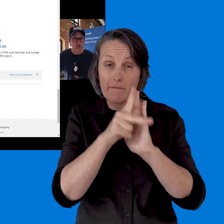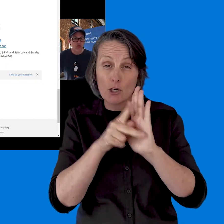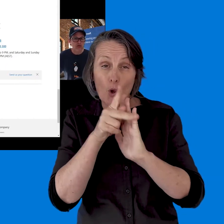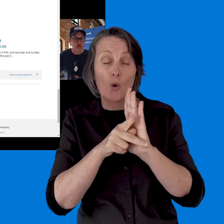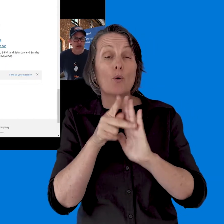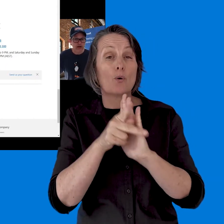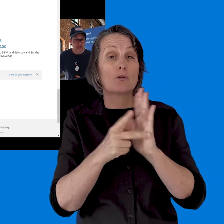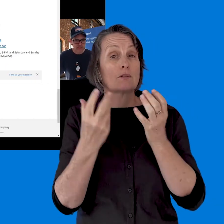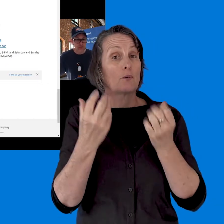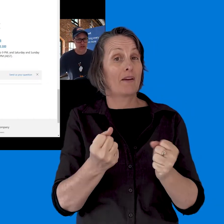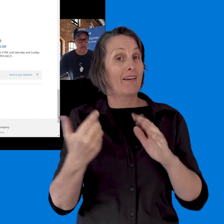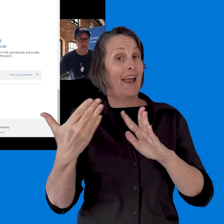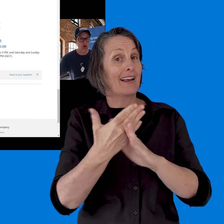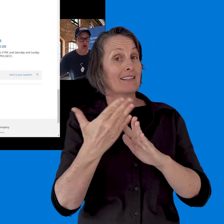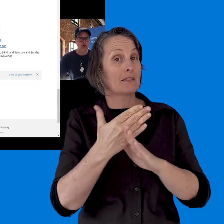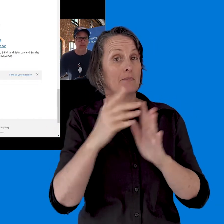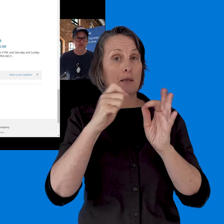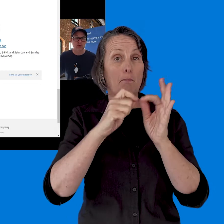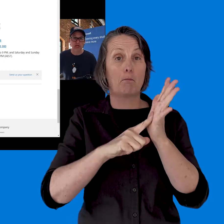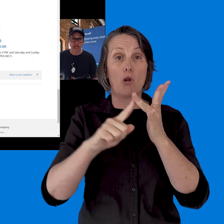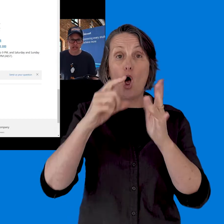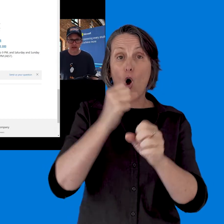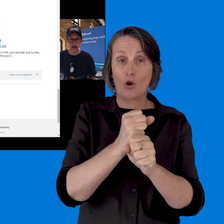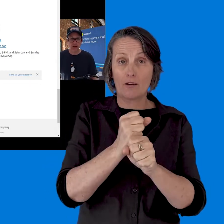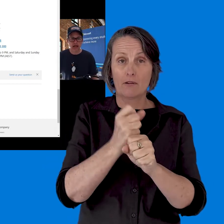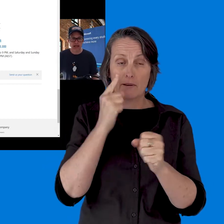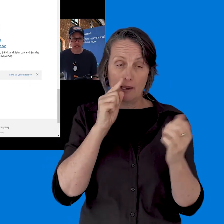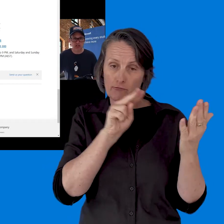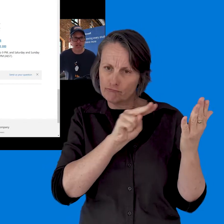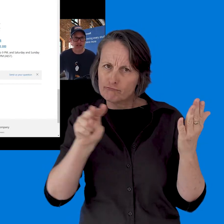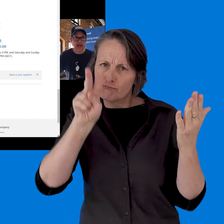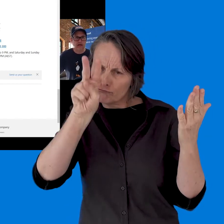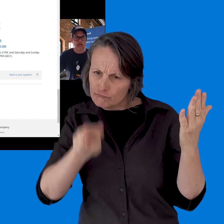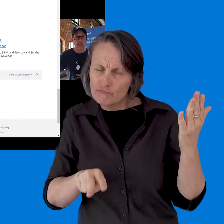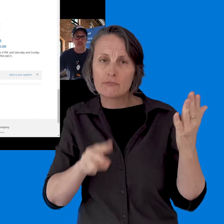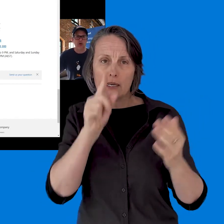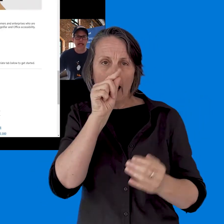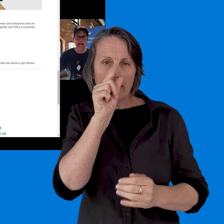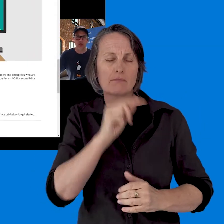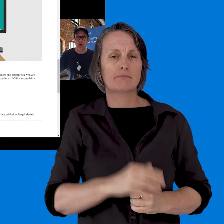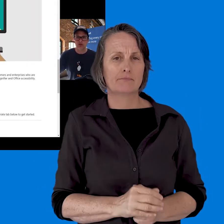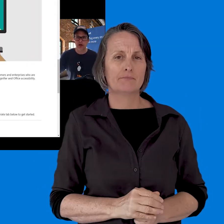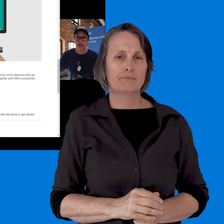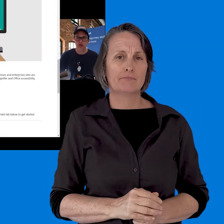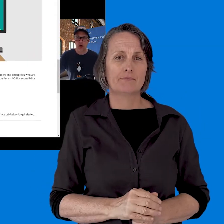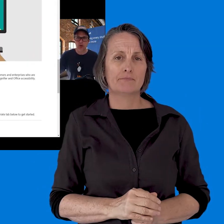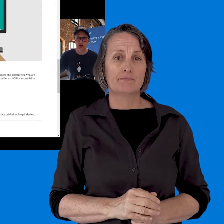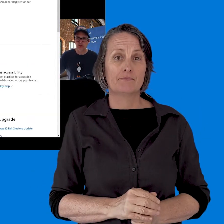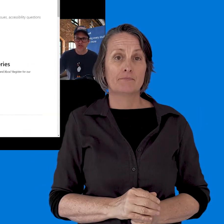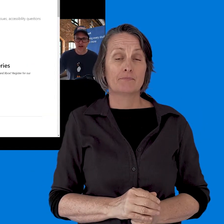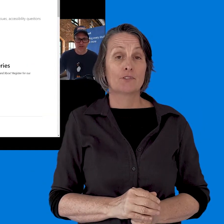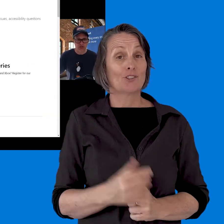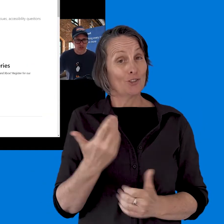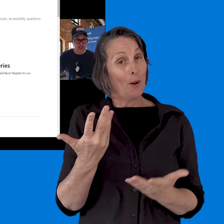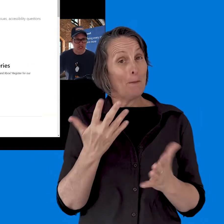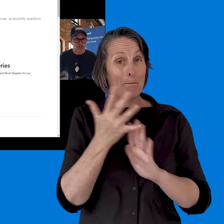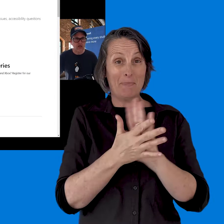And we've also got our accessibility blog so you can get in there and check that out. So again, what did I do? I went on to my favorite search engine.